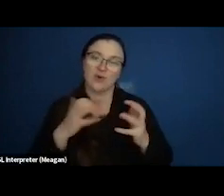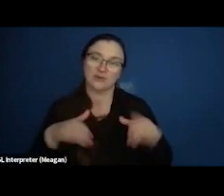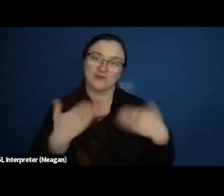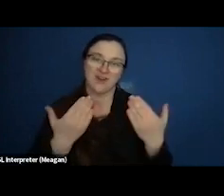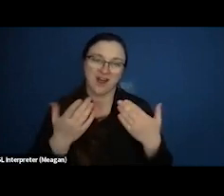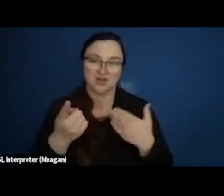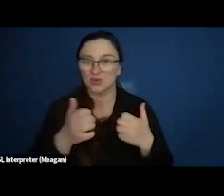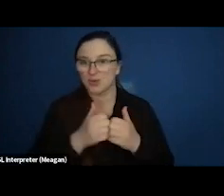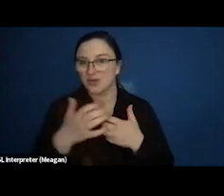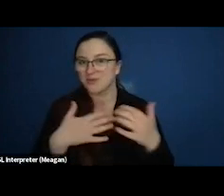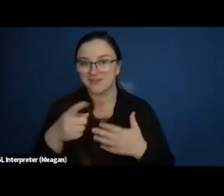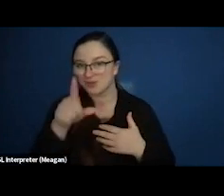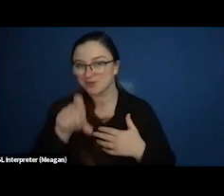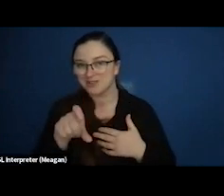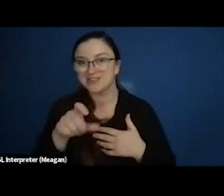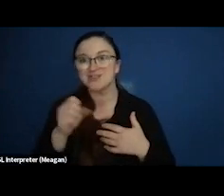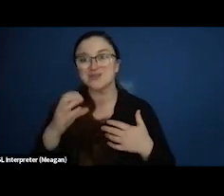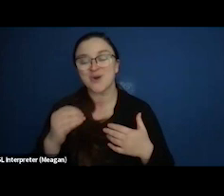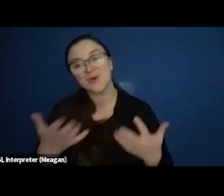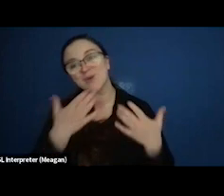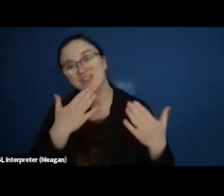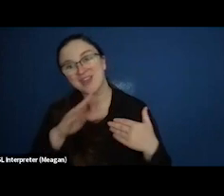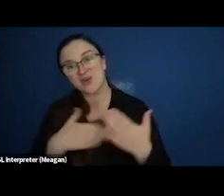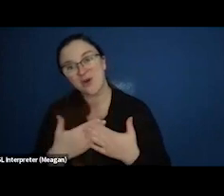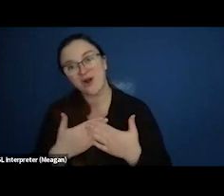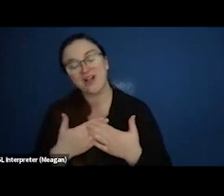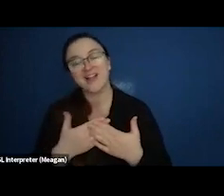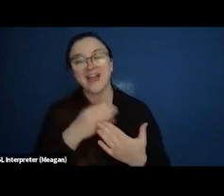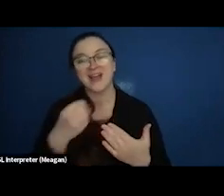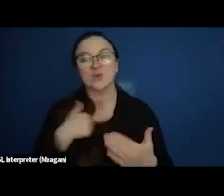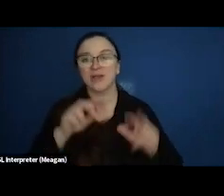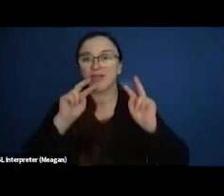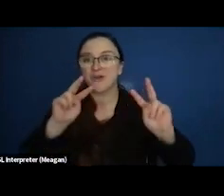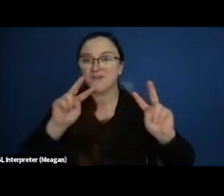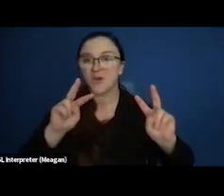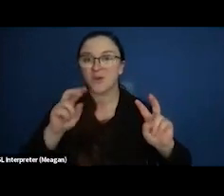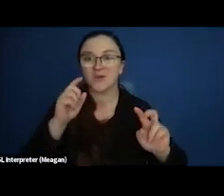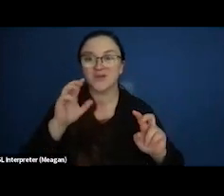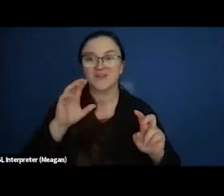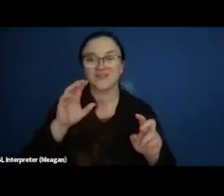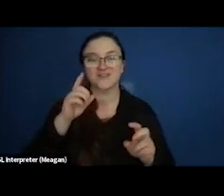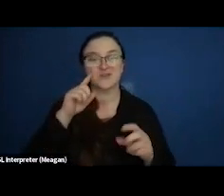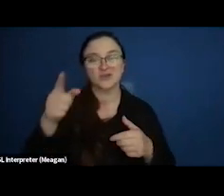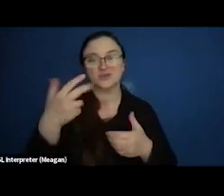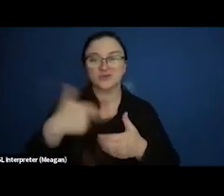So with that, just thanks, all, and we look forward to you joining us again next week. Thanks so much. Take care.